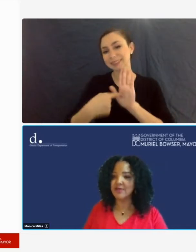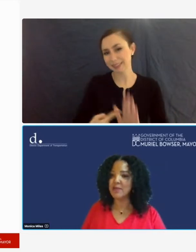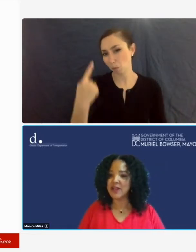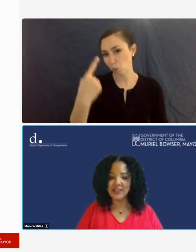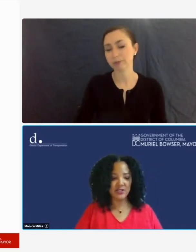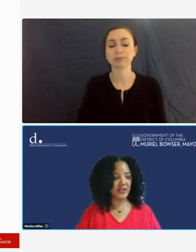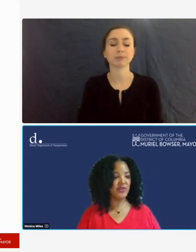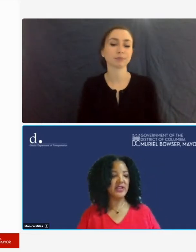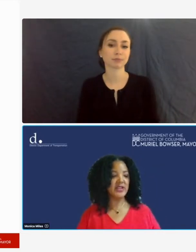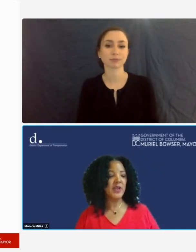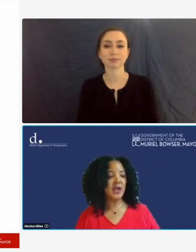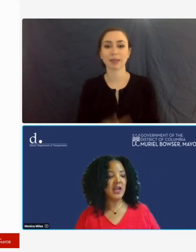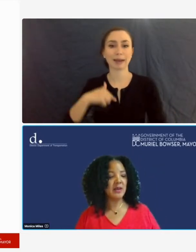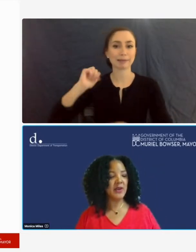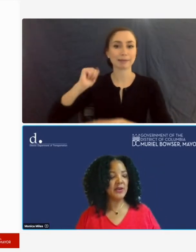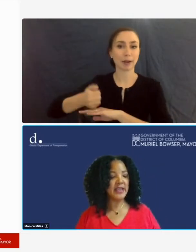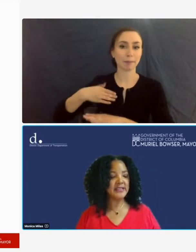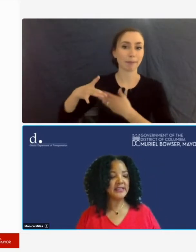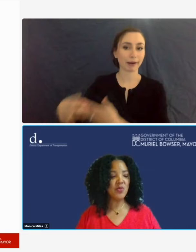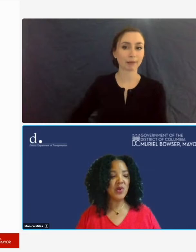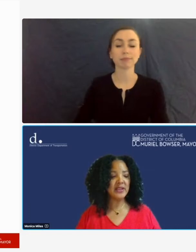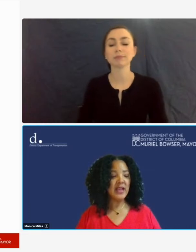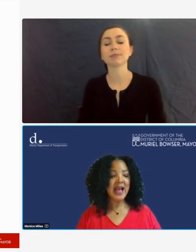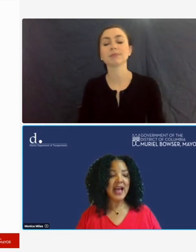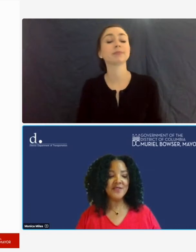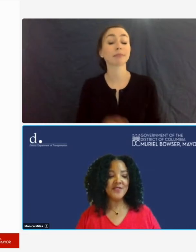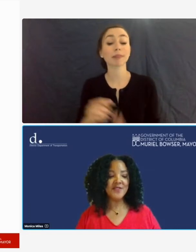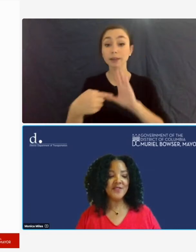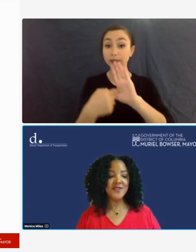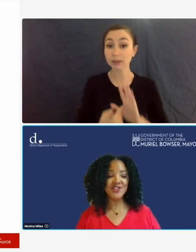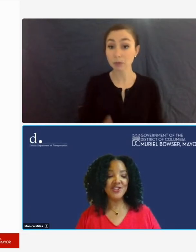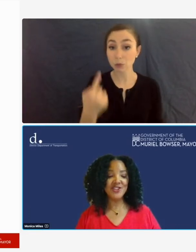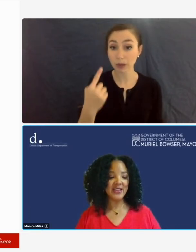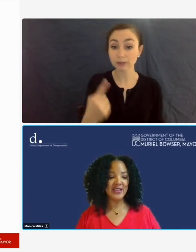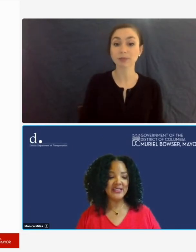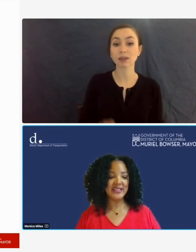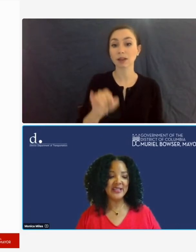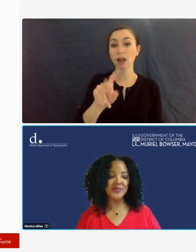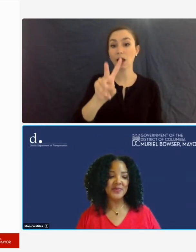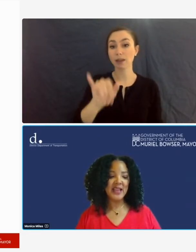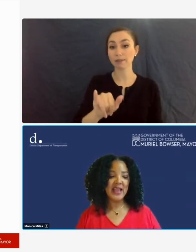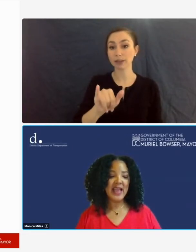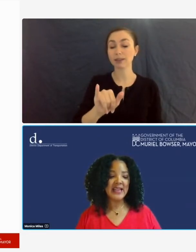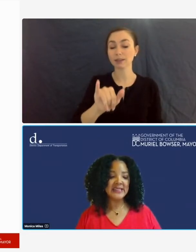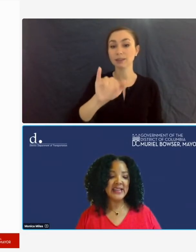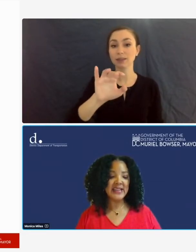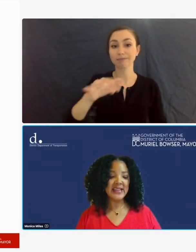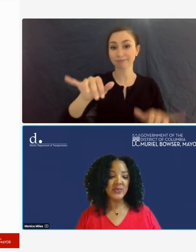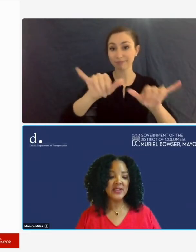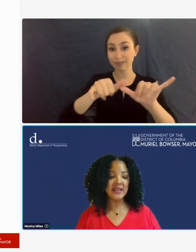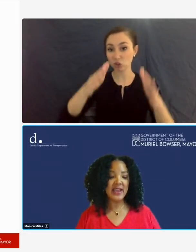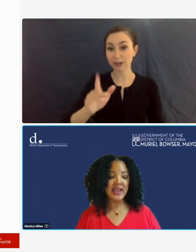get my guide so i can read it um okay example one ivy engineering llc has an adequate accounting